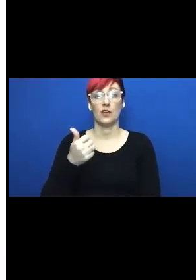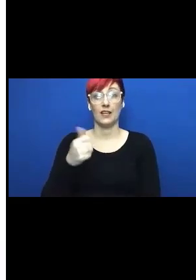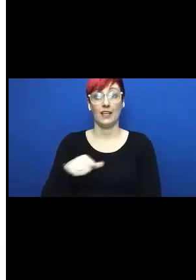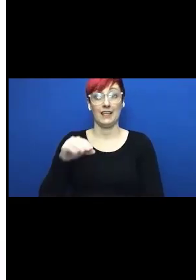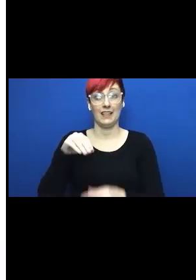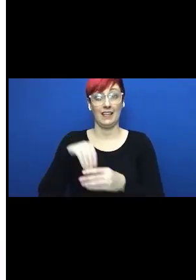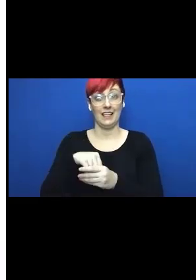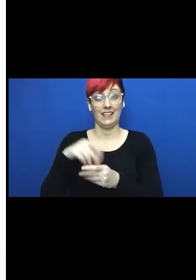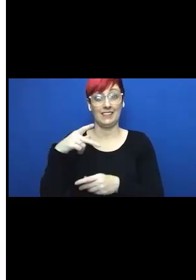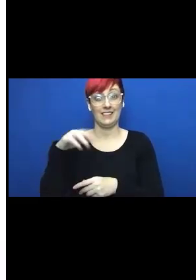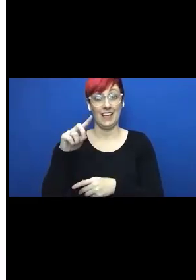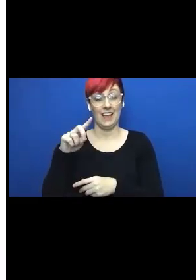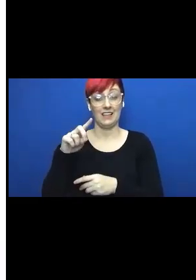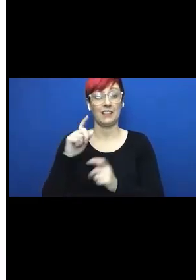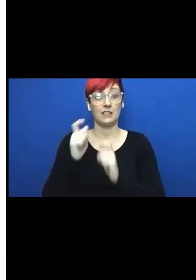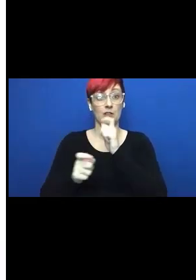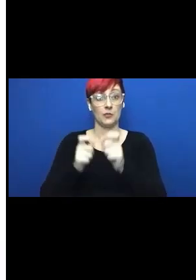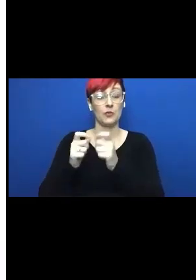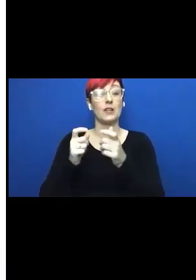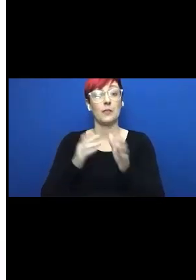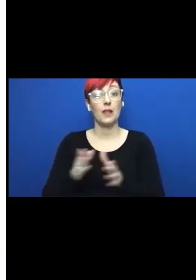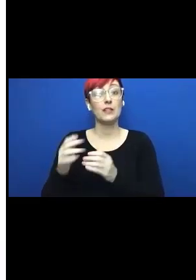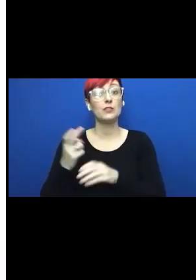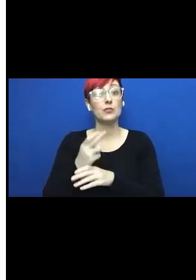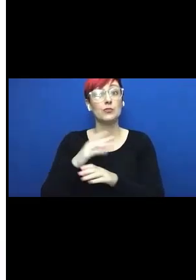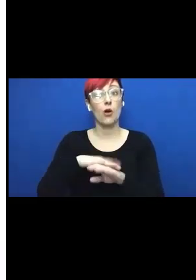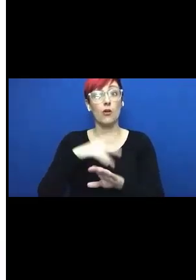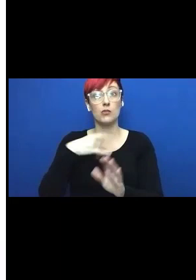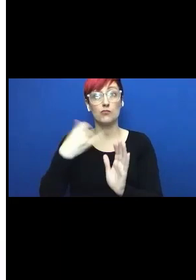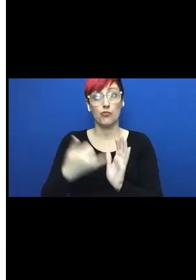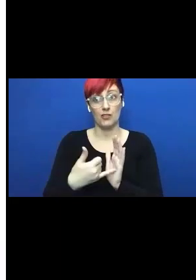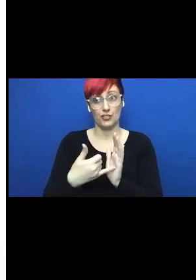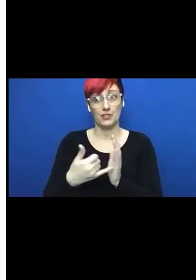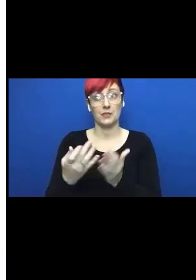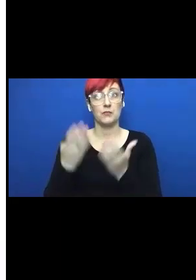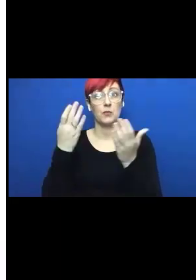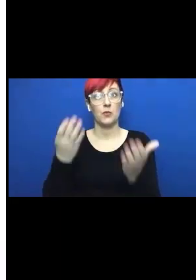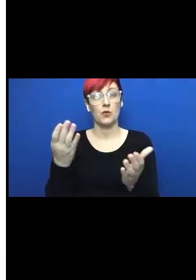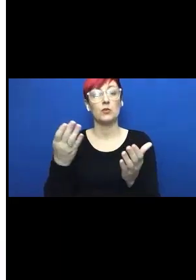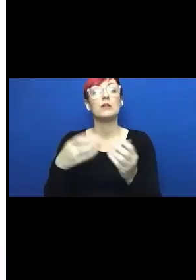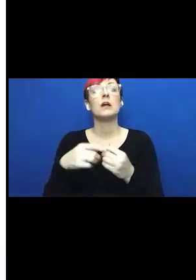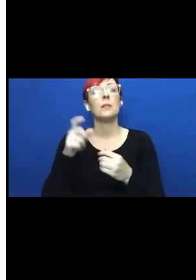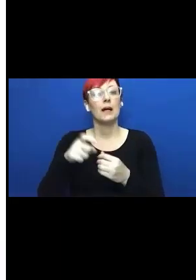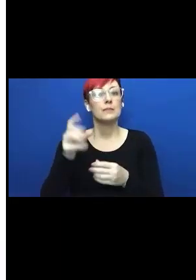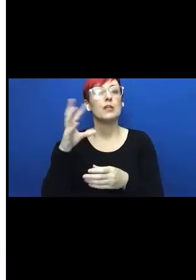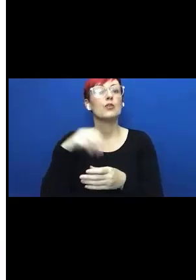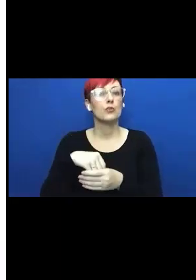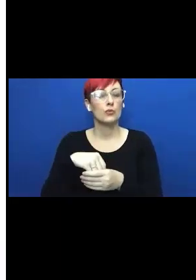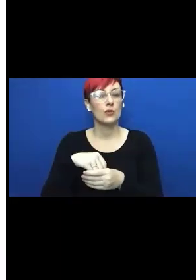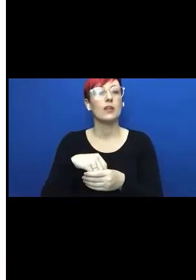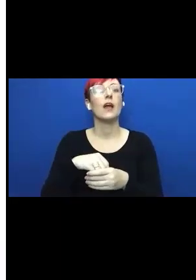that is intended for use on the project being proposed to NIH. It must be included as the facilities